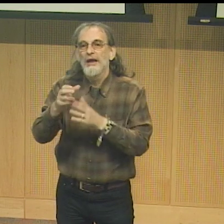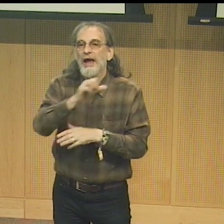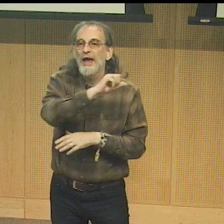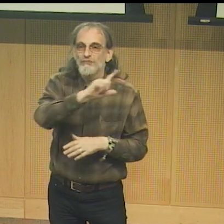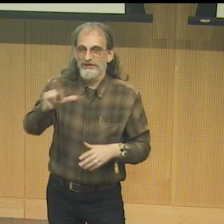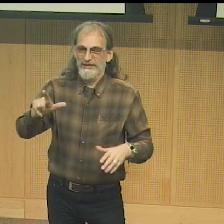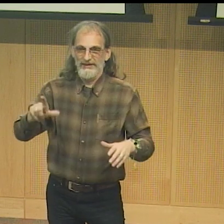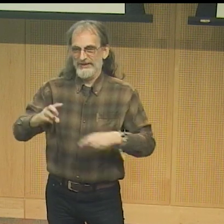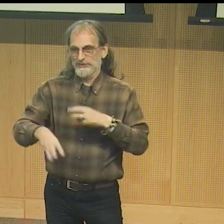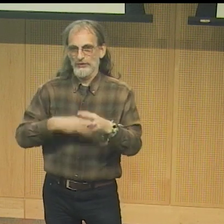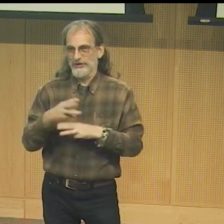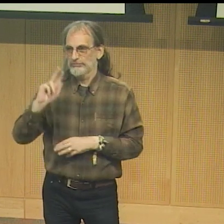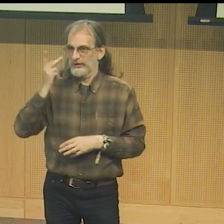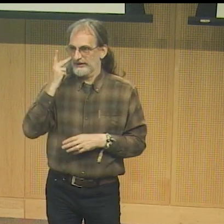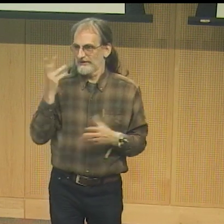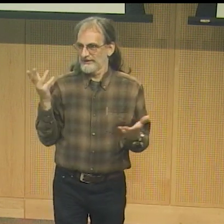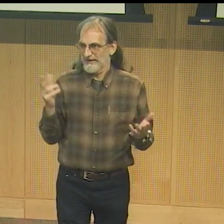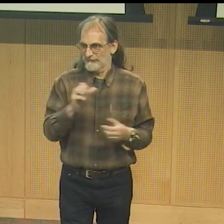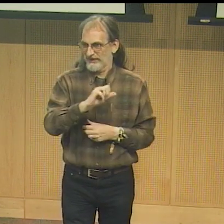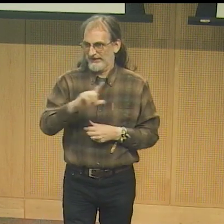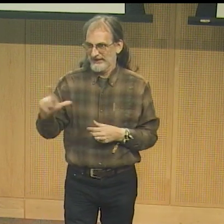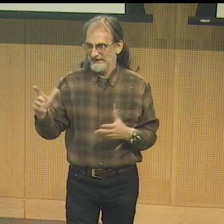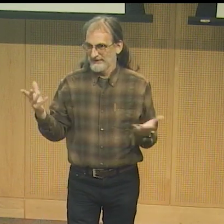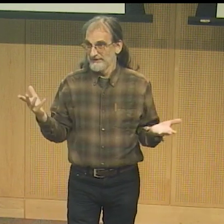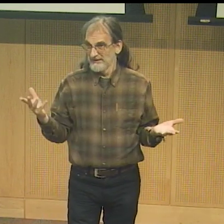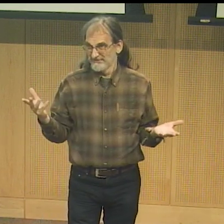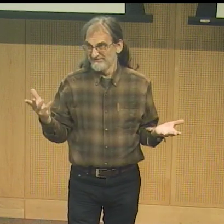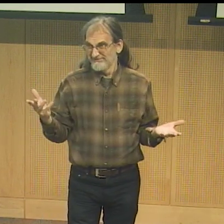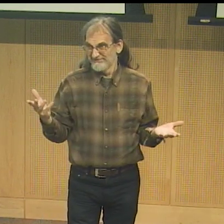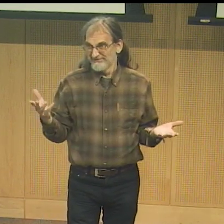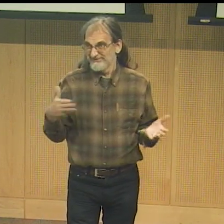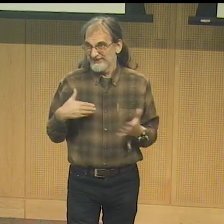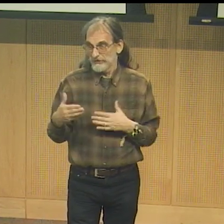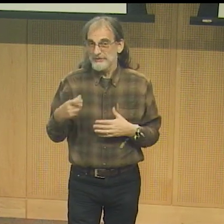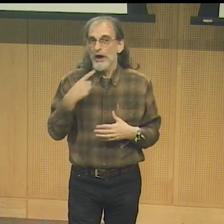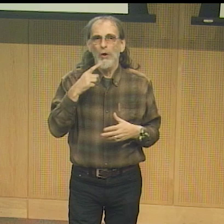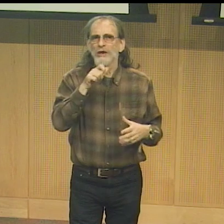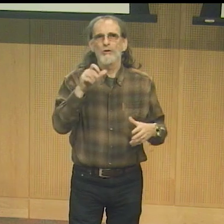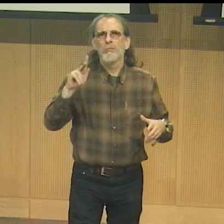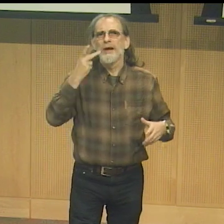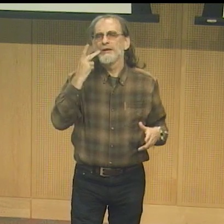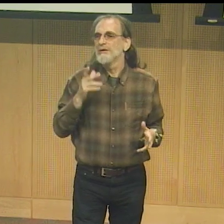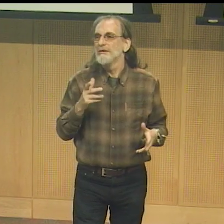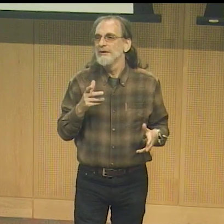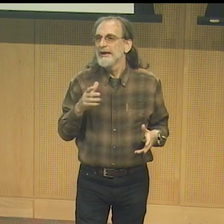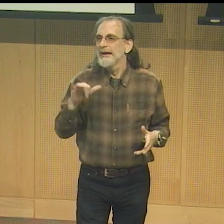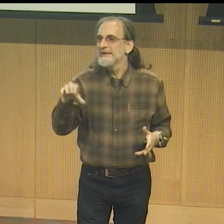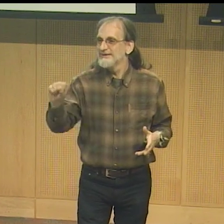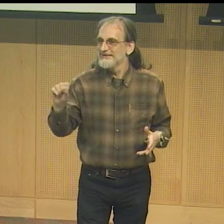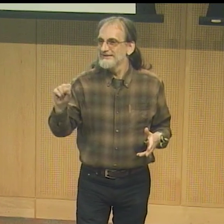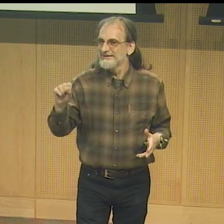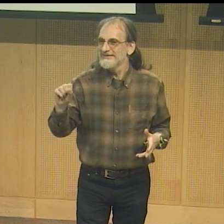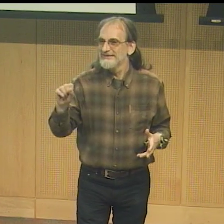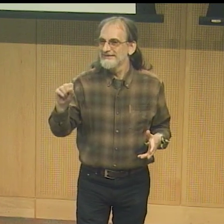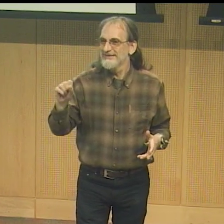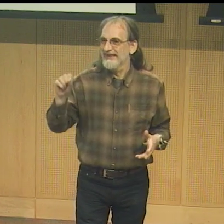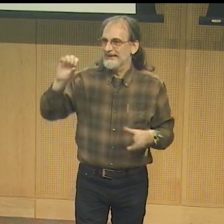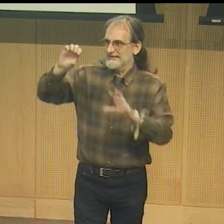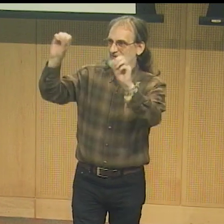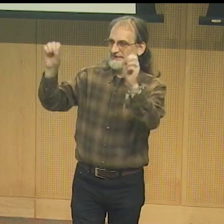But to be honest with you, everything in this world has a political tie to it in some way or another. If people say this isn't politics, they're wrong.